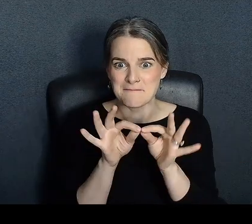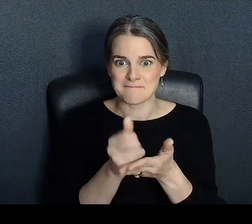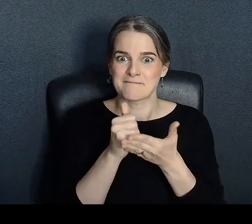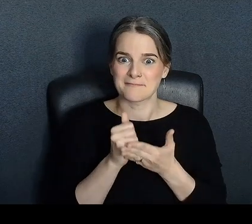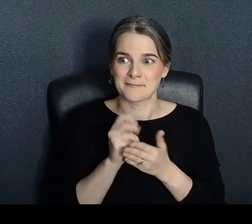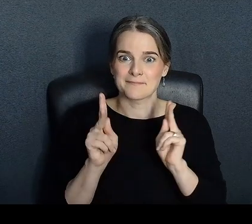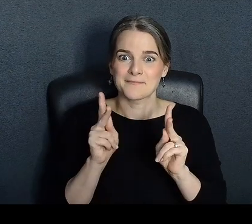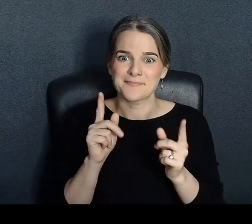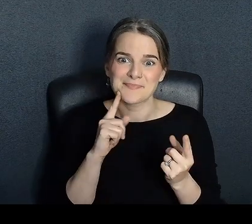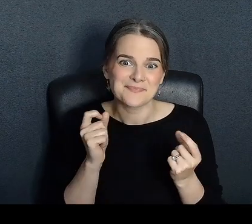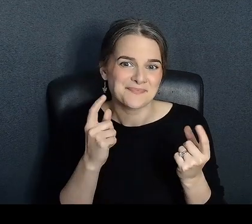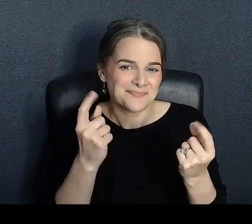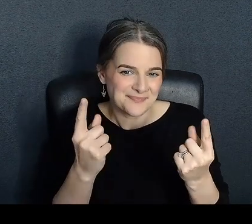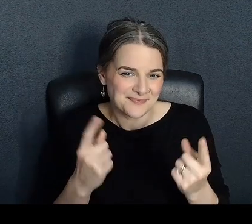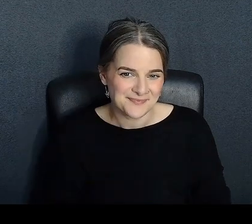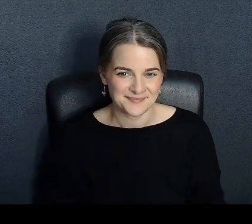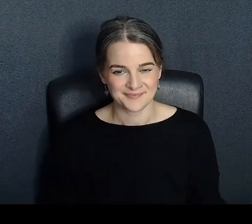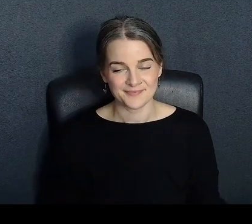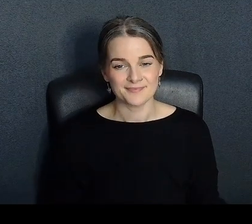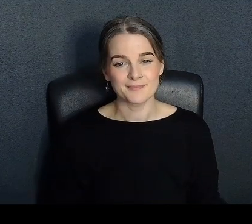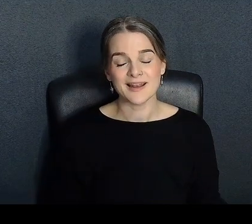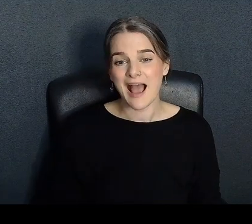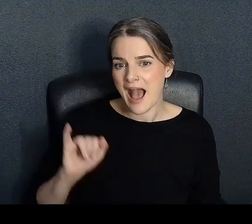But IP, Internet Protocol, is all